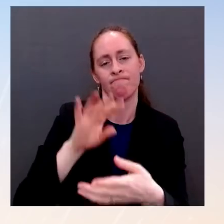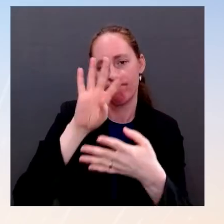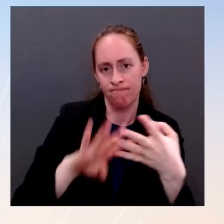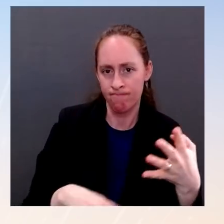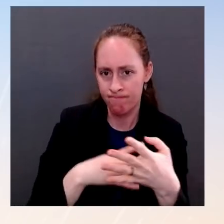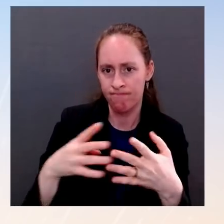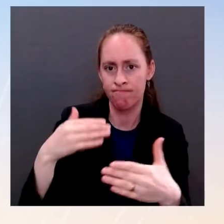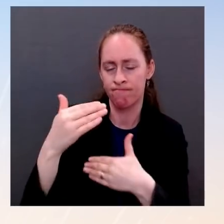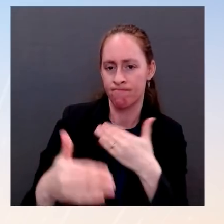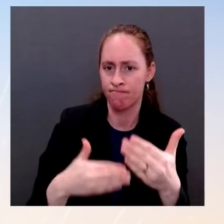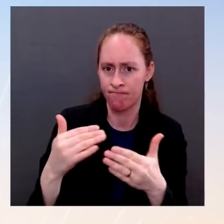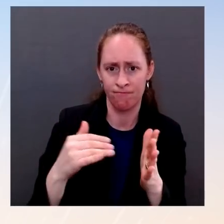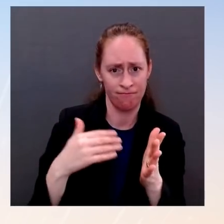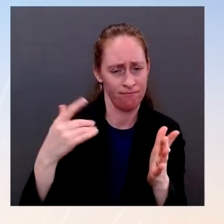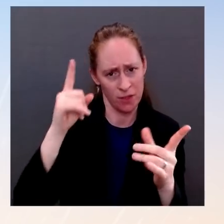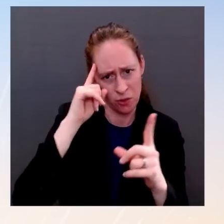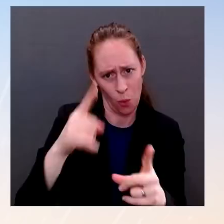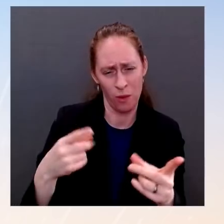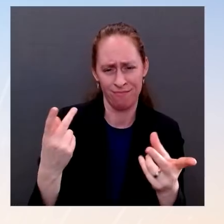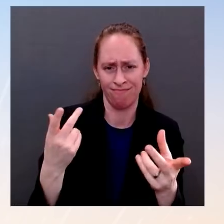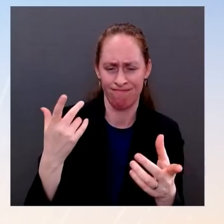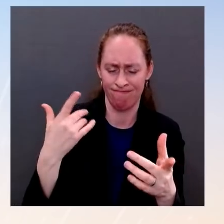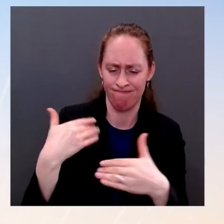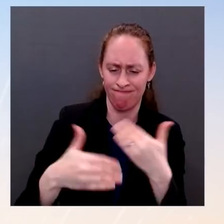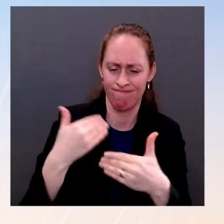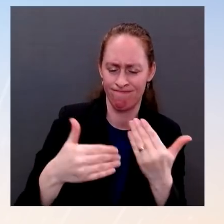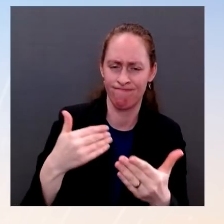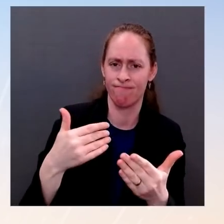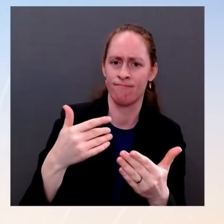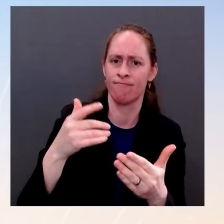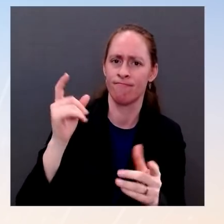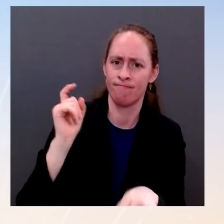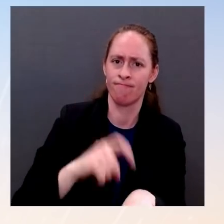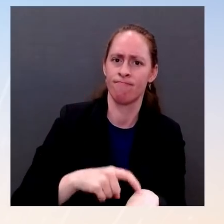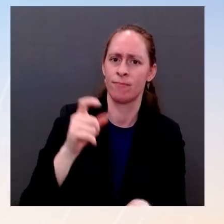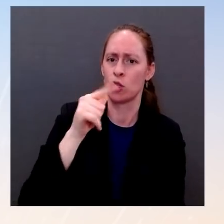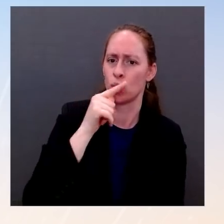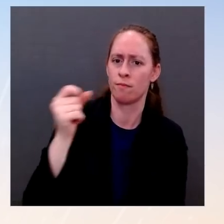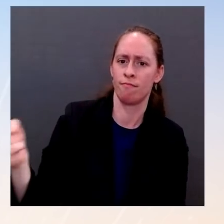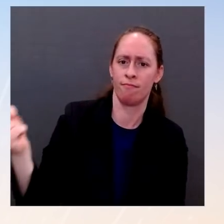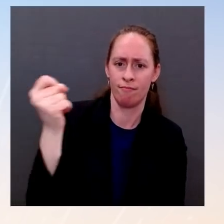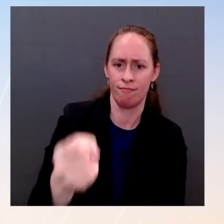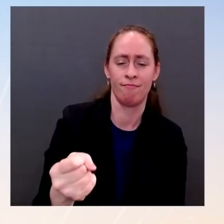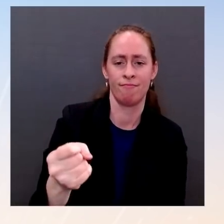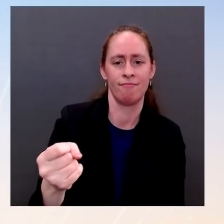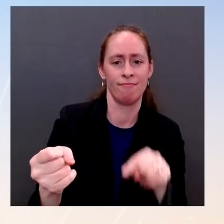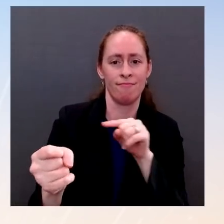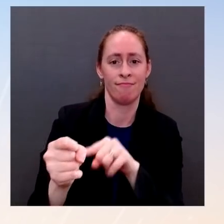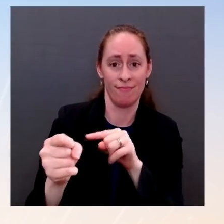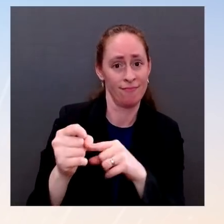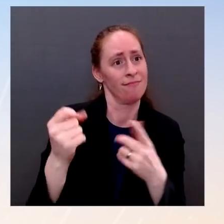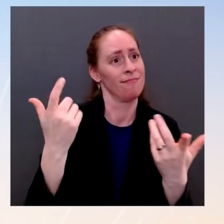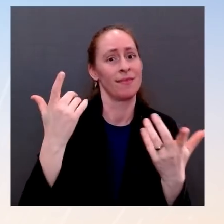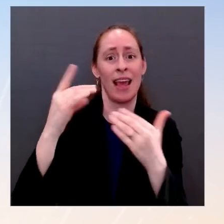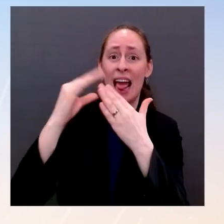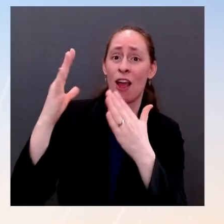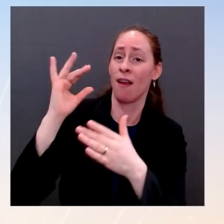And obviously, he's somebody who has to, as leader of the free world and President of the United States, conduct business on a number of fronts at the same time.